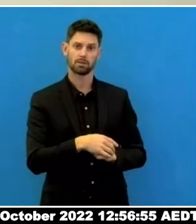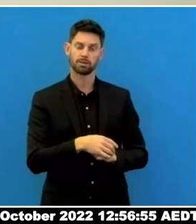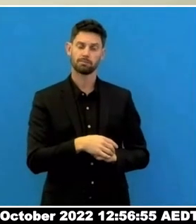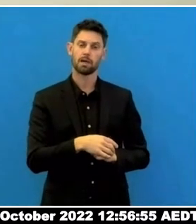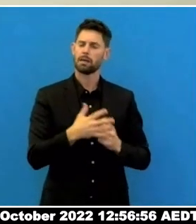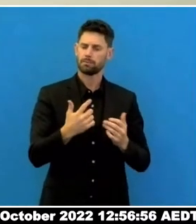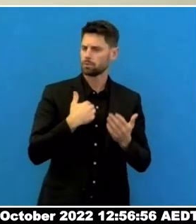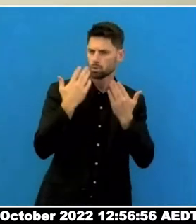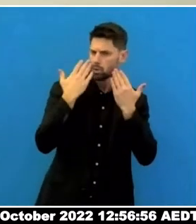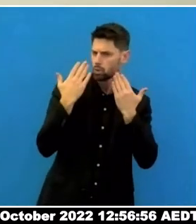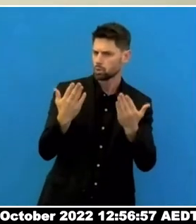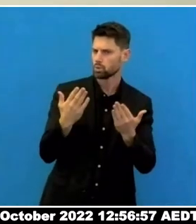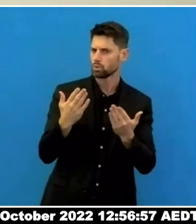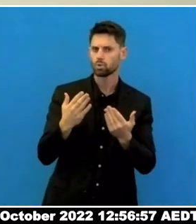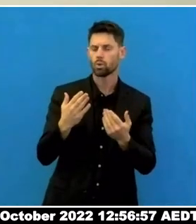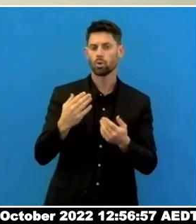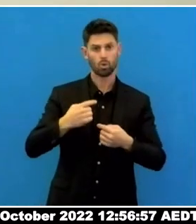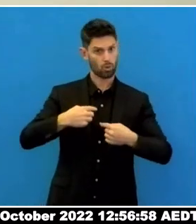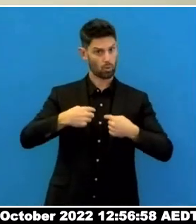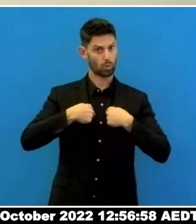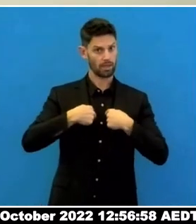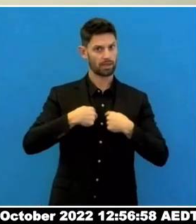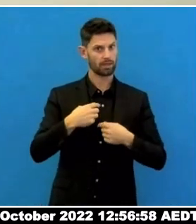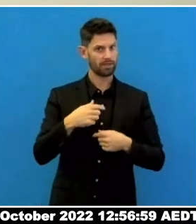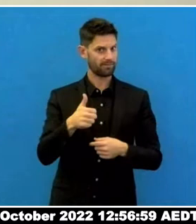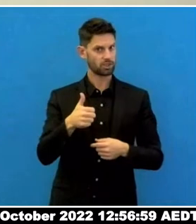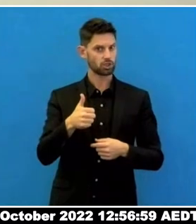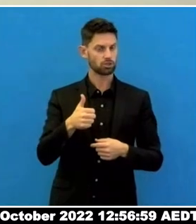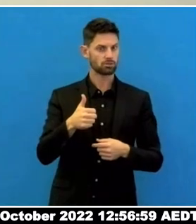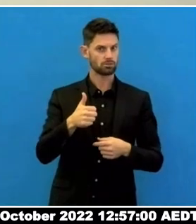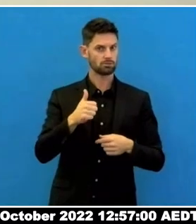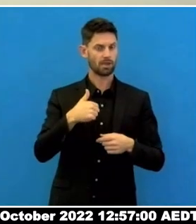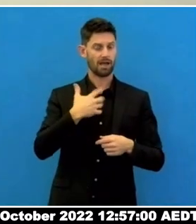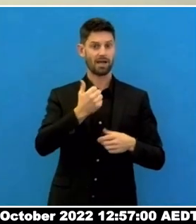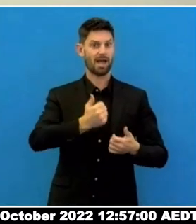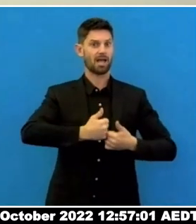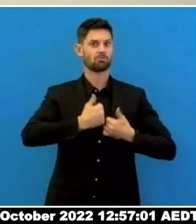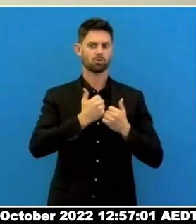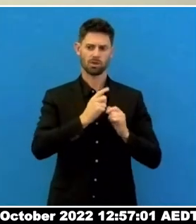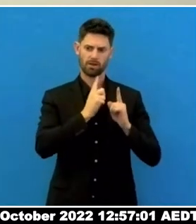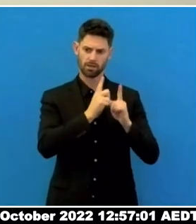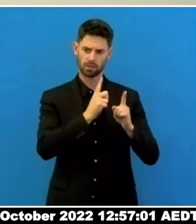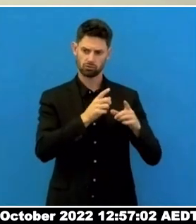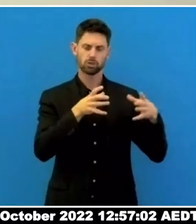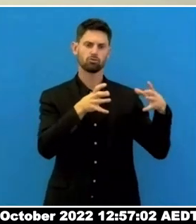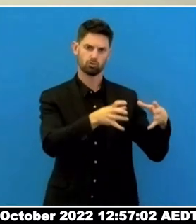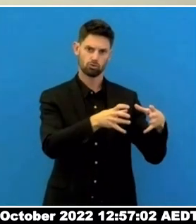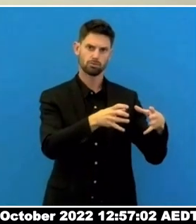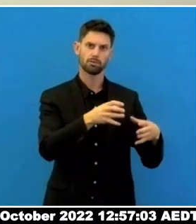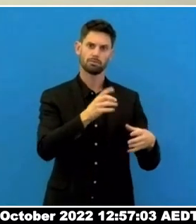There has been as I said, you know, we have identified, we had that community advisory group. I don't believe that we have approached like, I can check